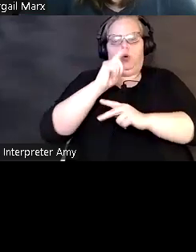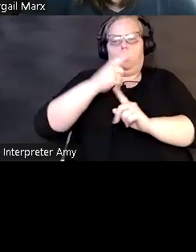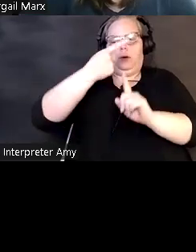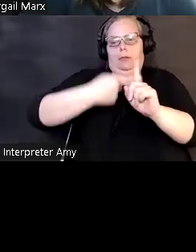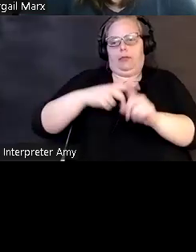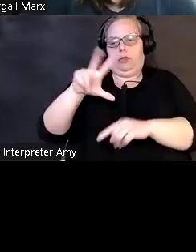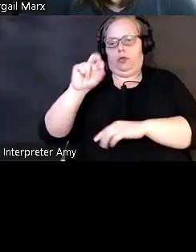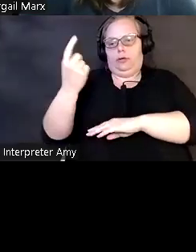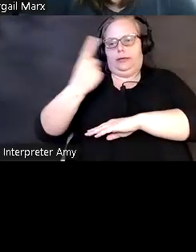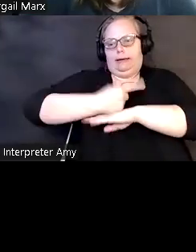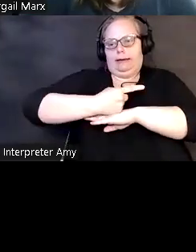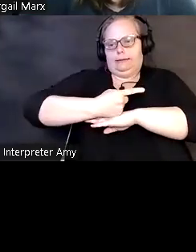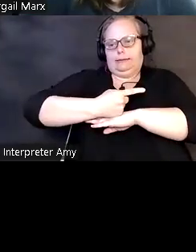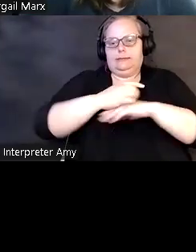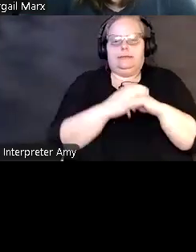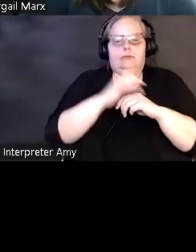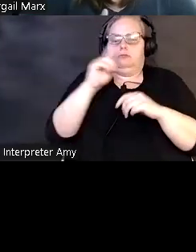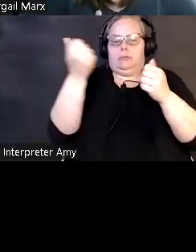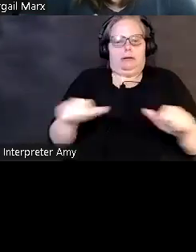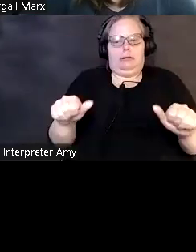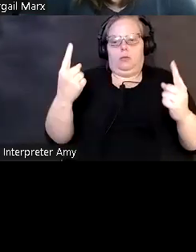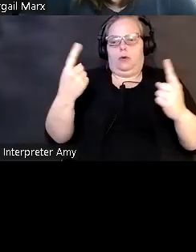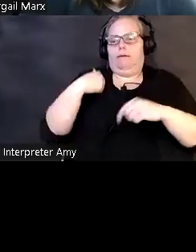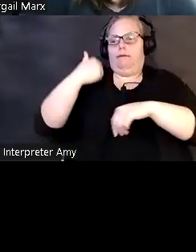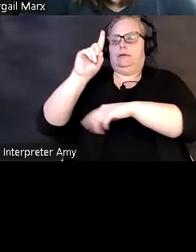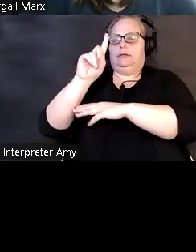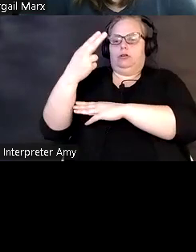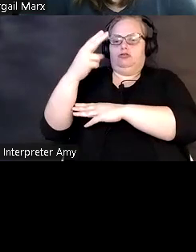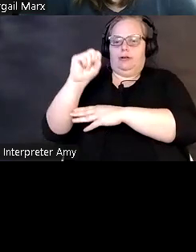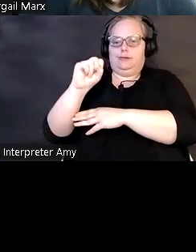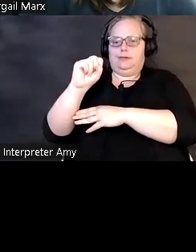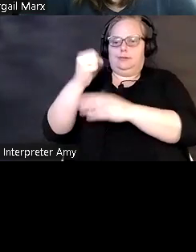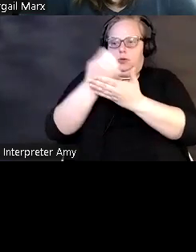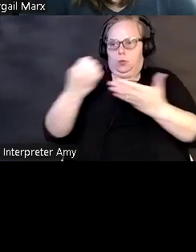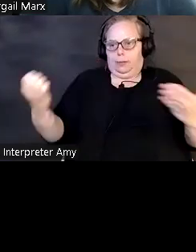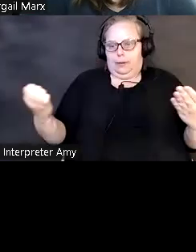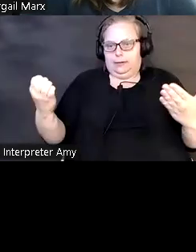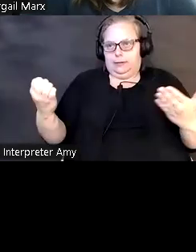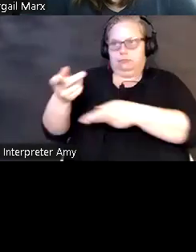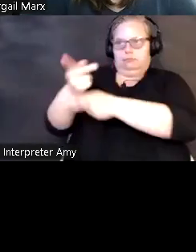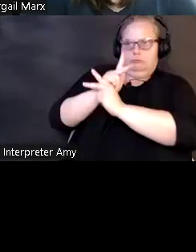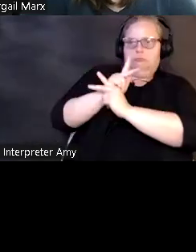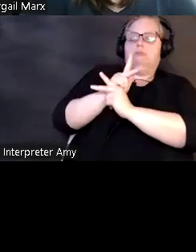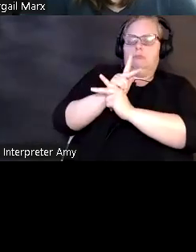And anybody really with those DHS-listed devices can check those out and try some